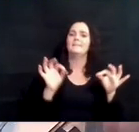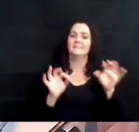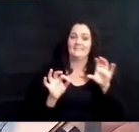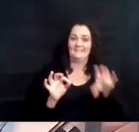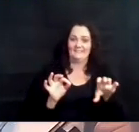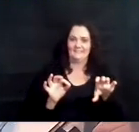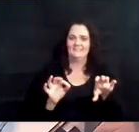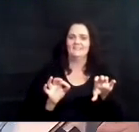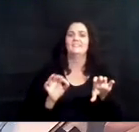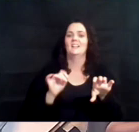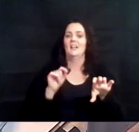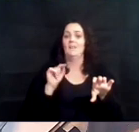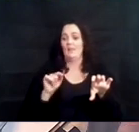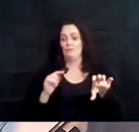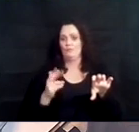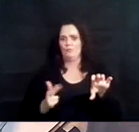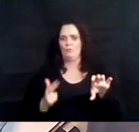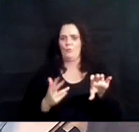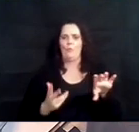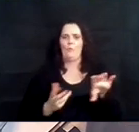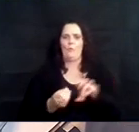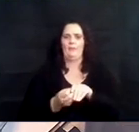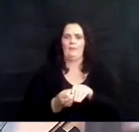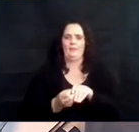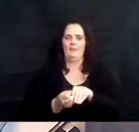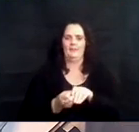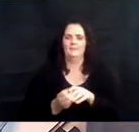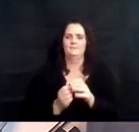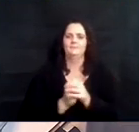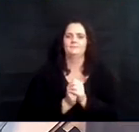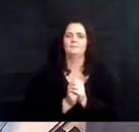Again, once I have that done, if I wanted to save it,